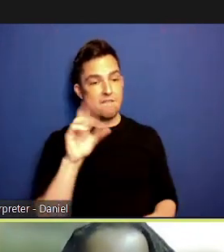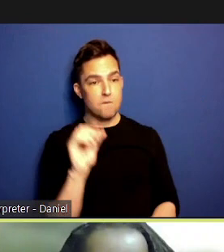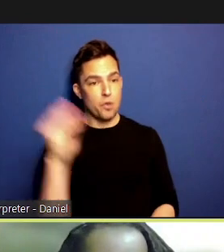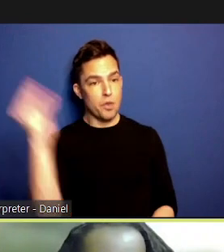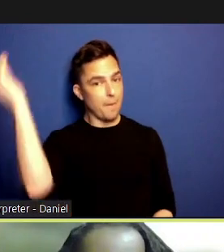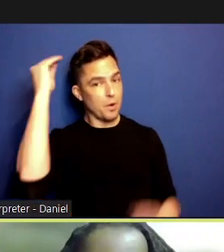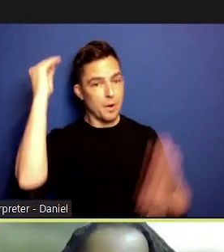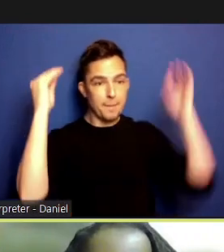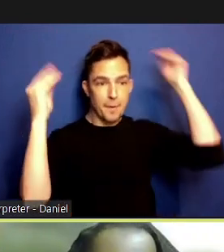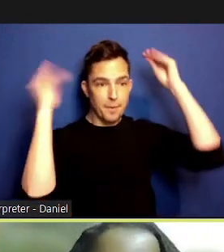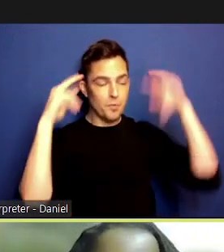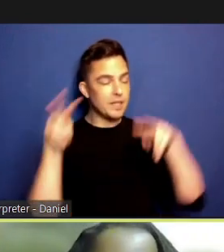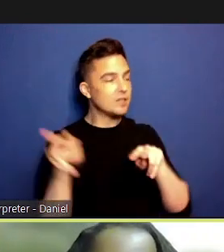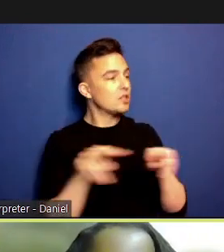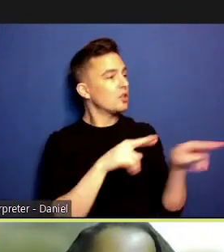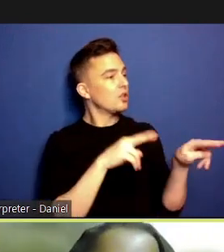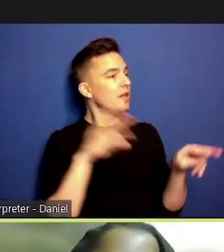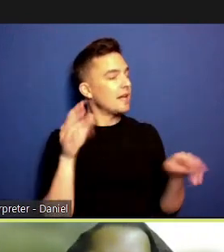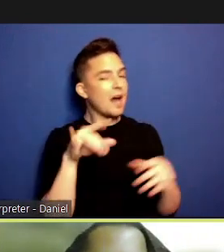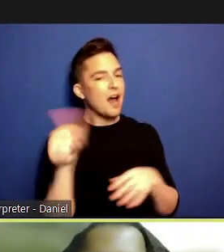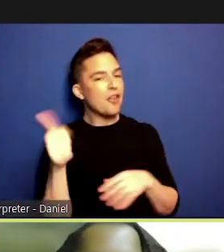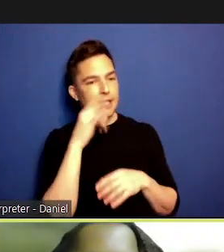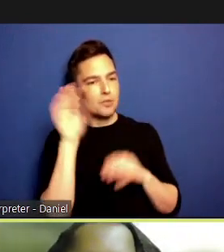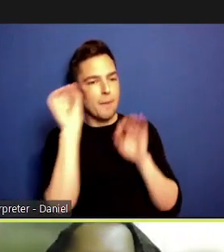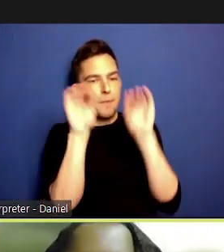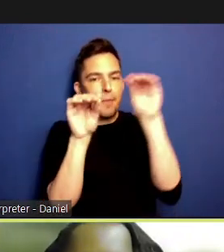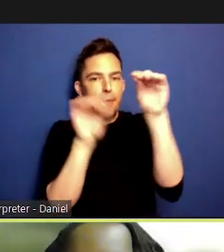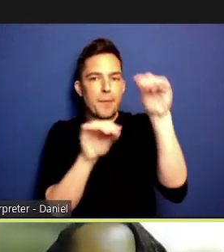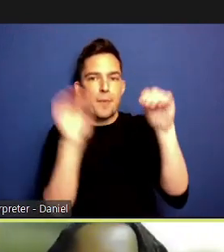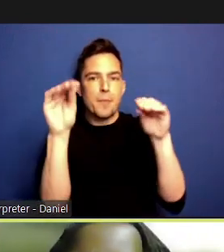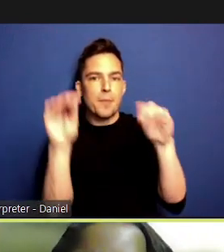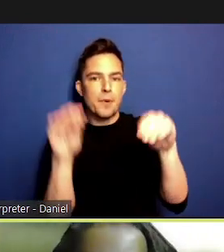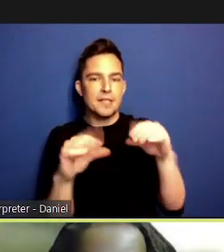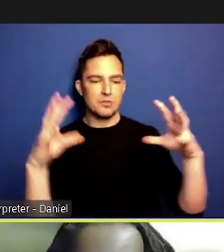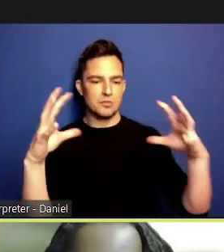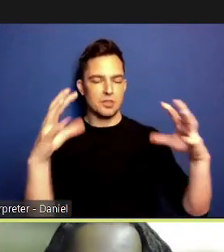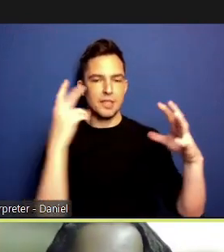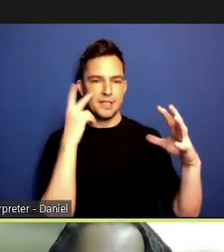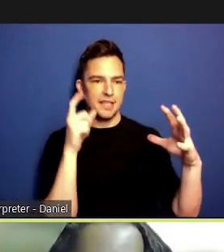faced away from them. They did that they wanted to see if he would notice. So you can see